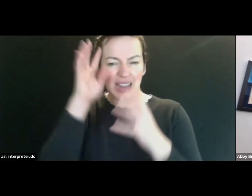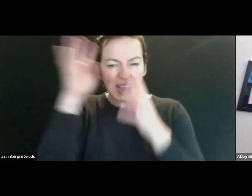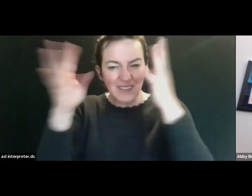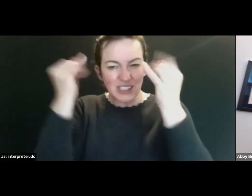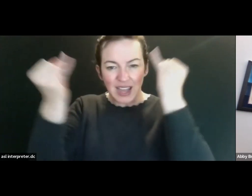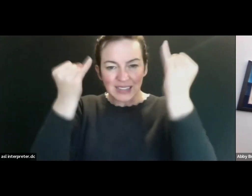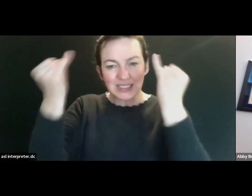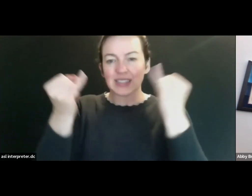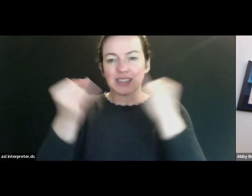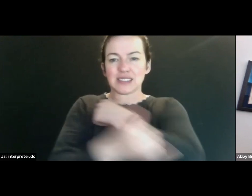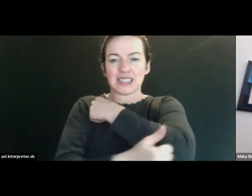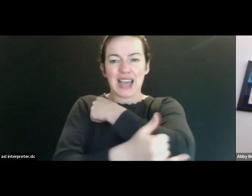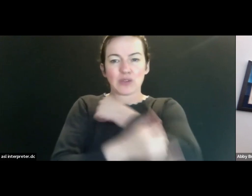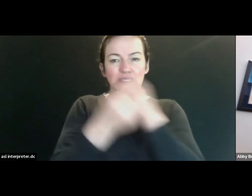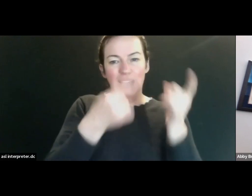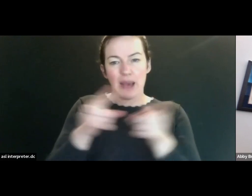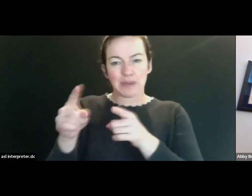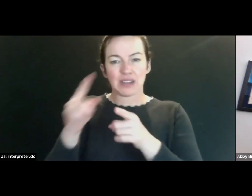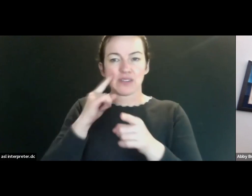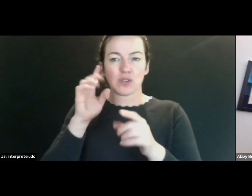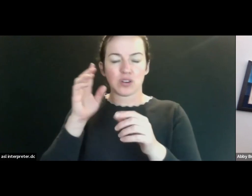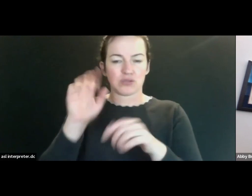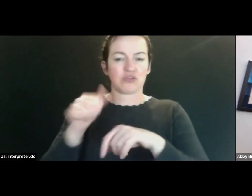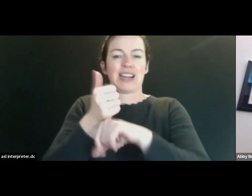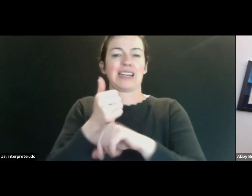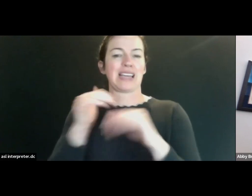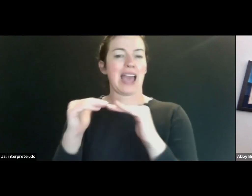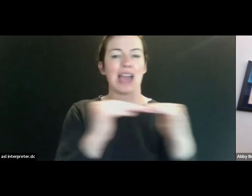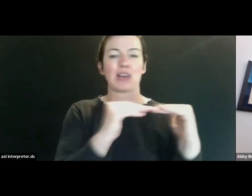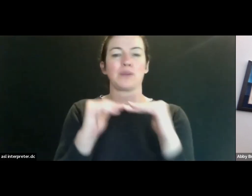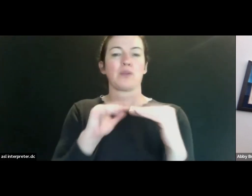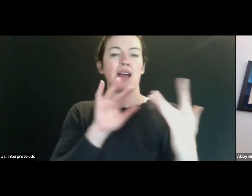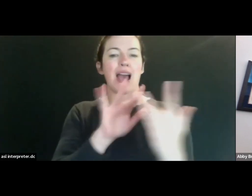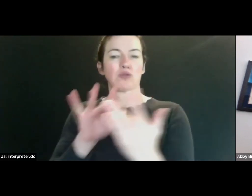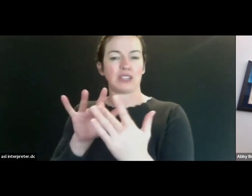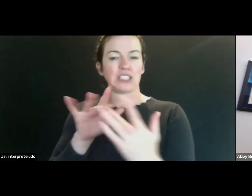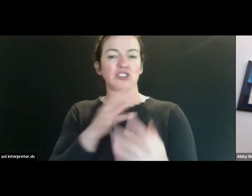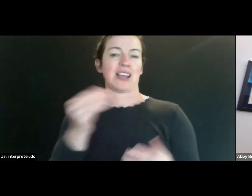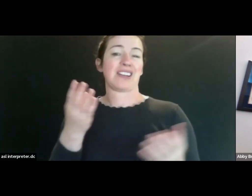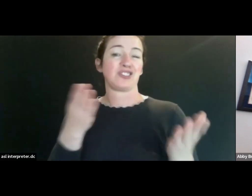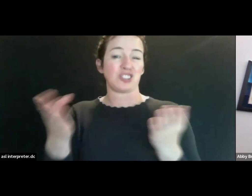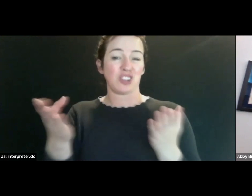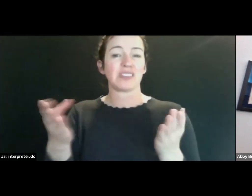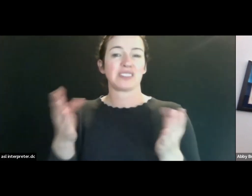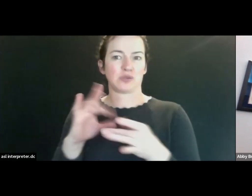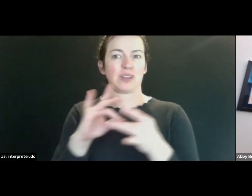are doing for creating equitable outreach and equitable services, as it relates to kind